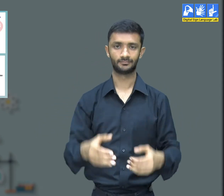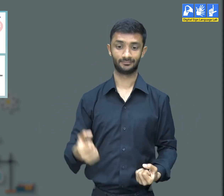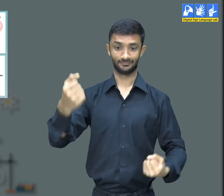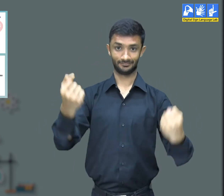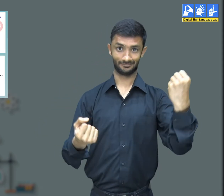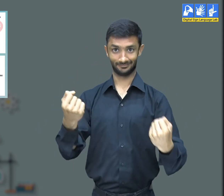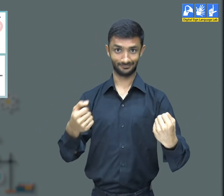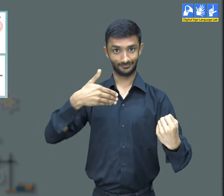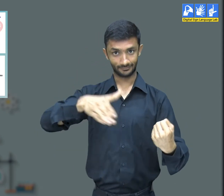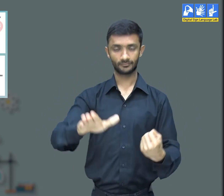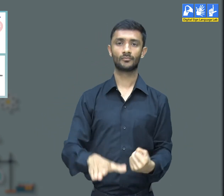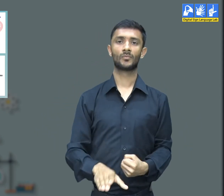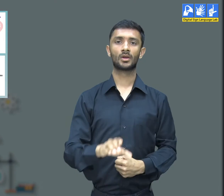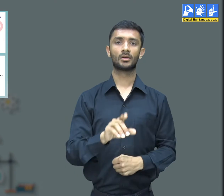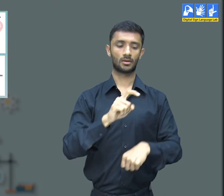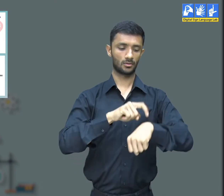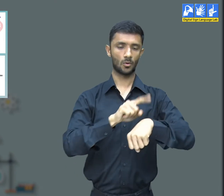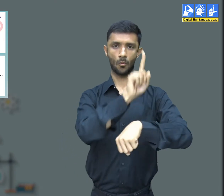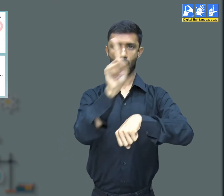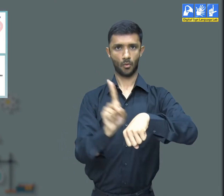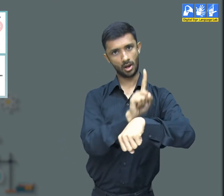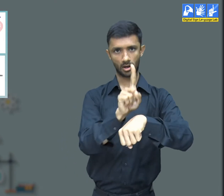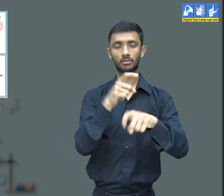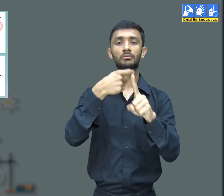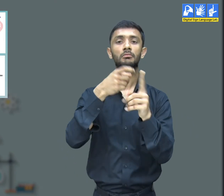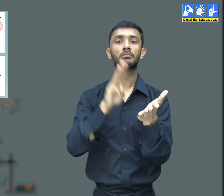when driving a car on high speed for hours